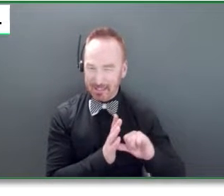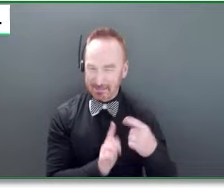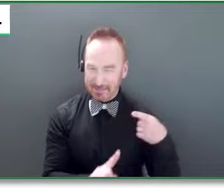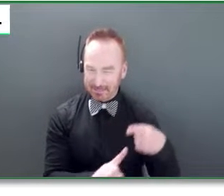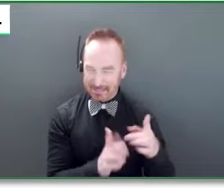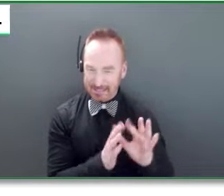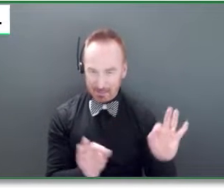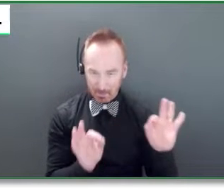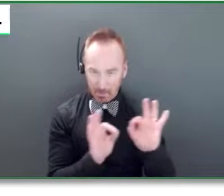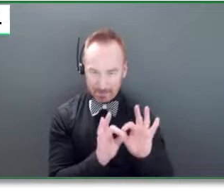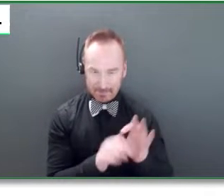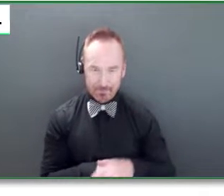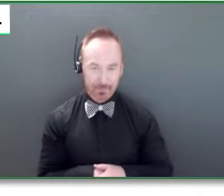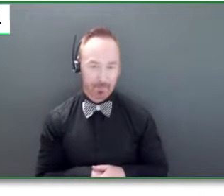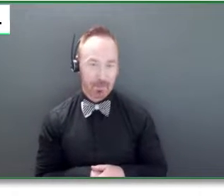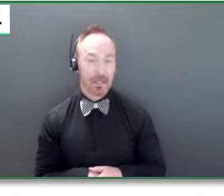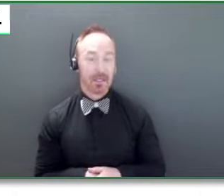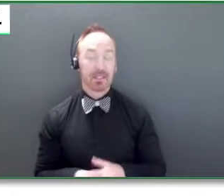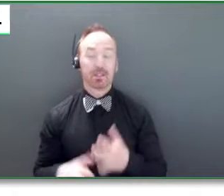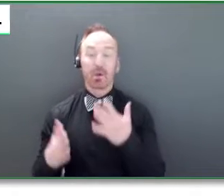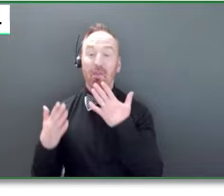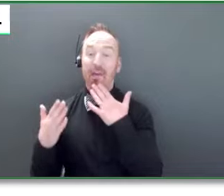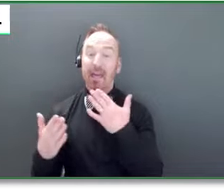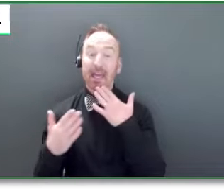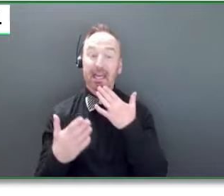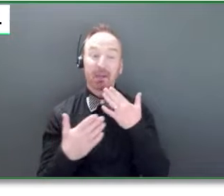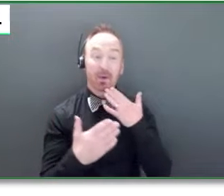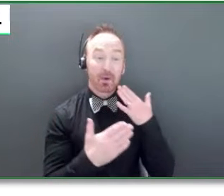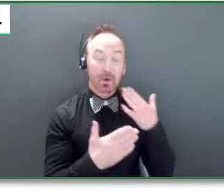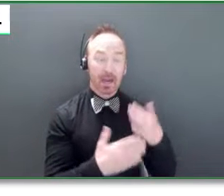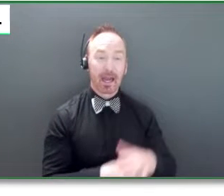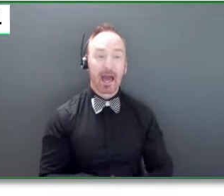I'll just start with some thank yous. So first off, I want to thank our funding